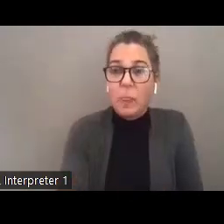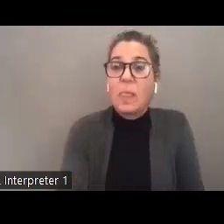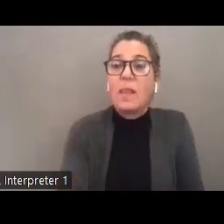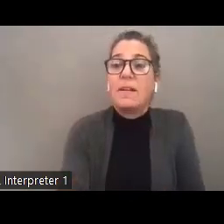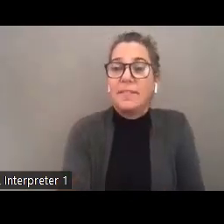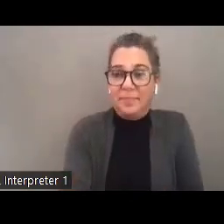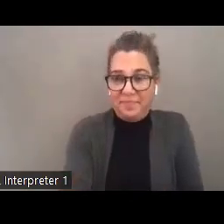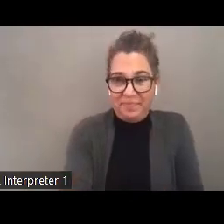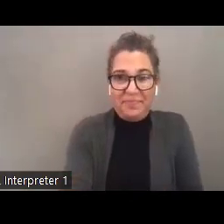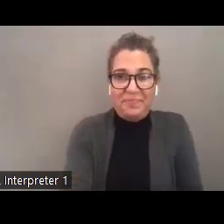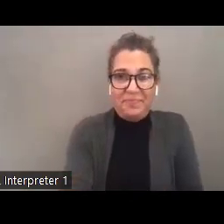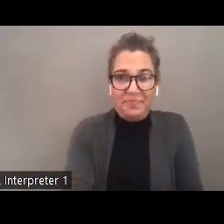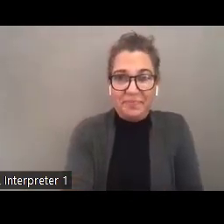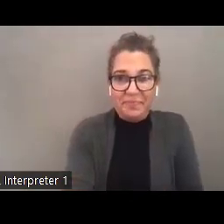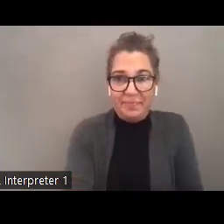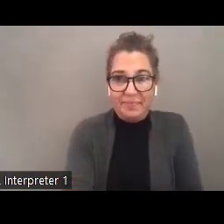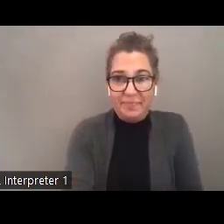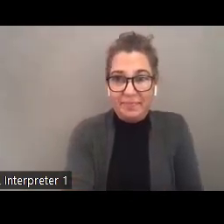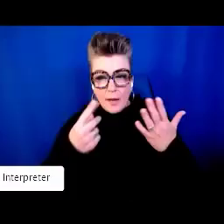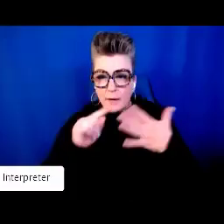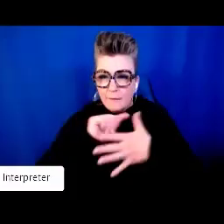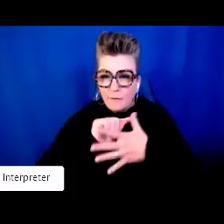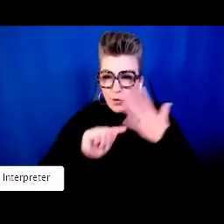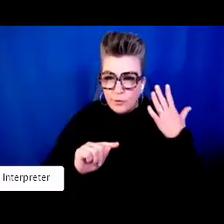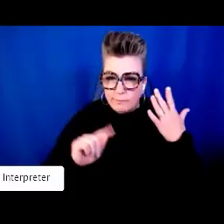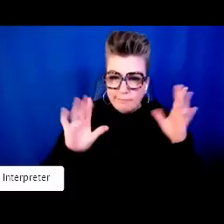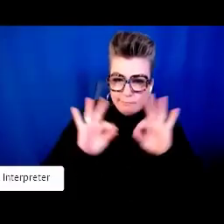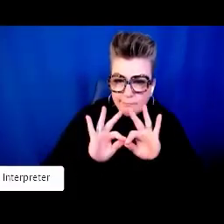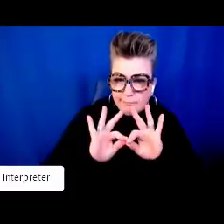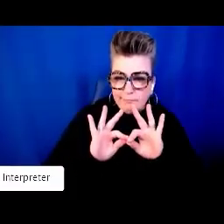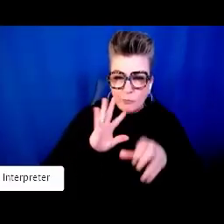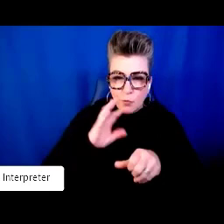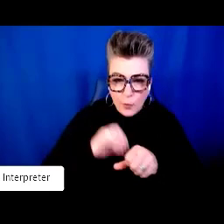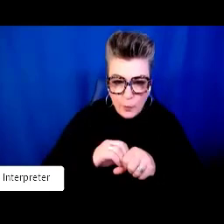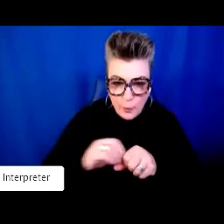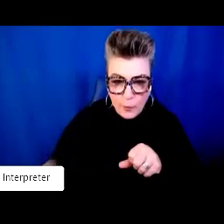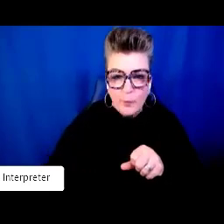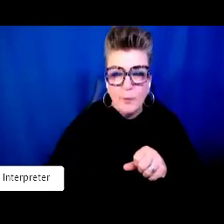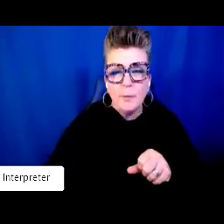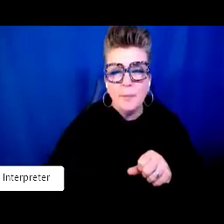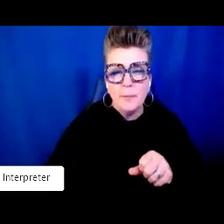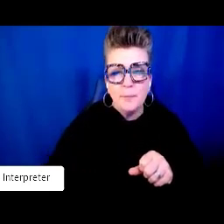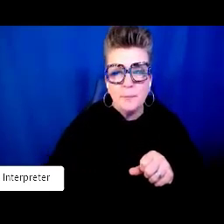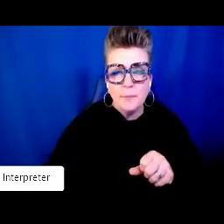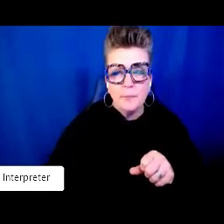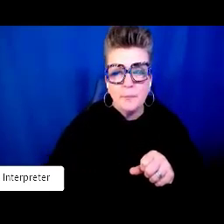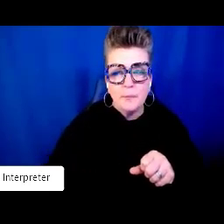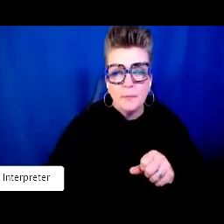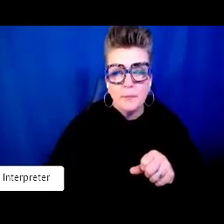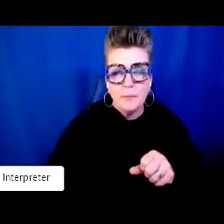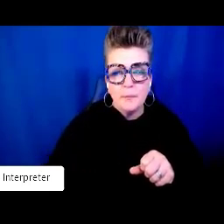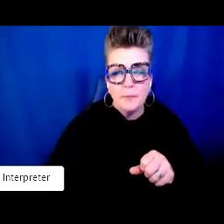that we think are important to include in such agreements including actually communicating that the institution